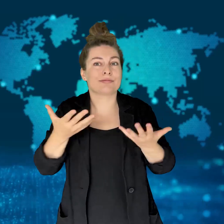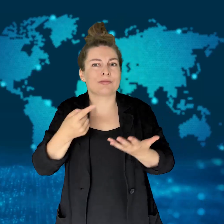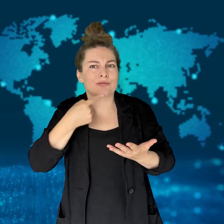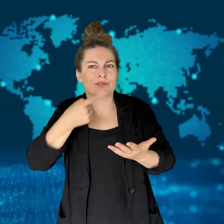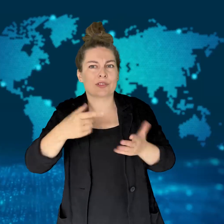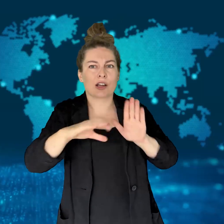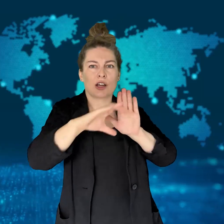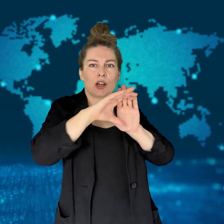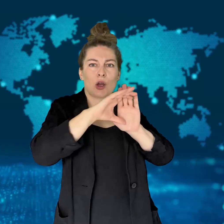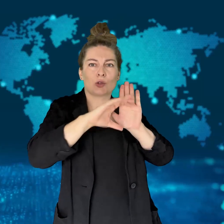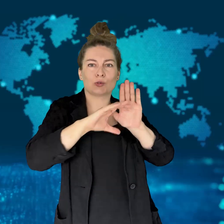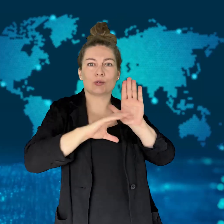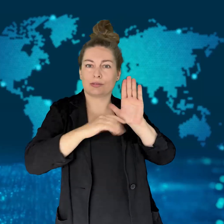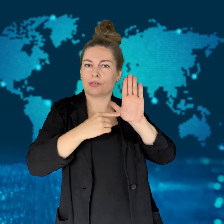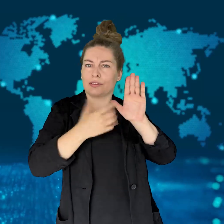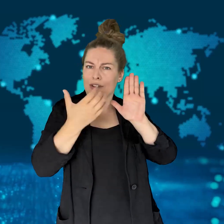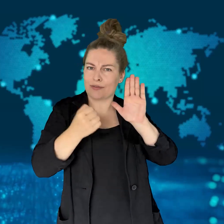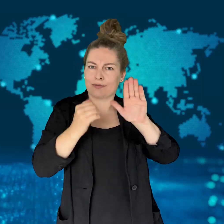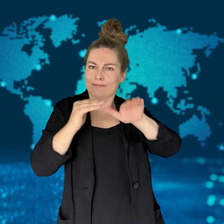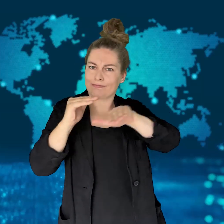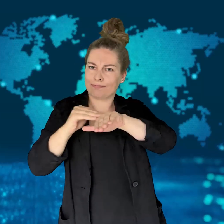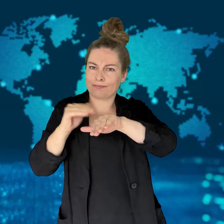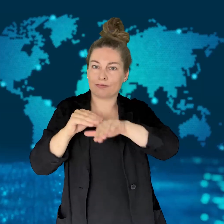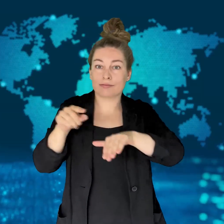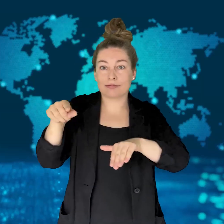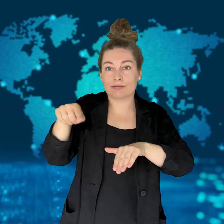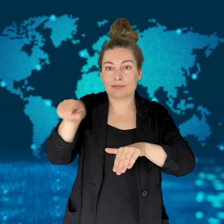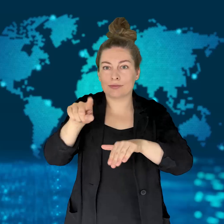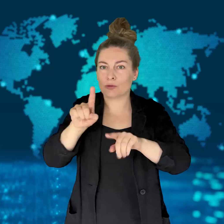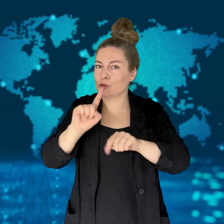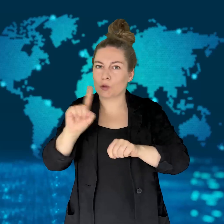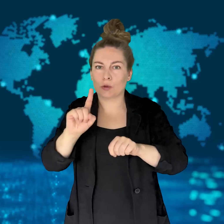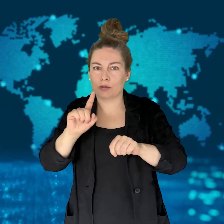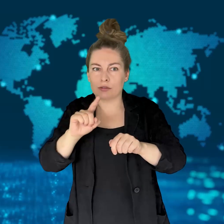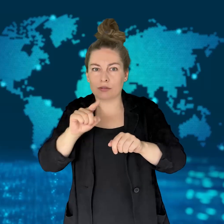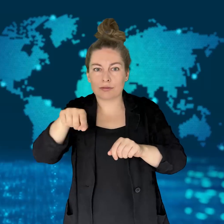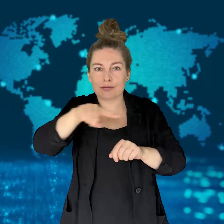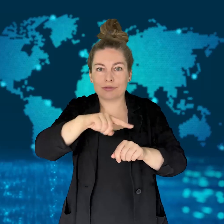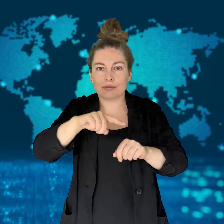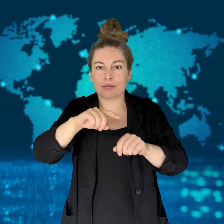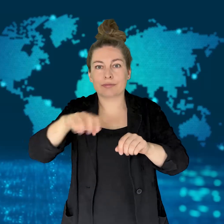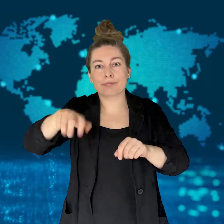on public property when those people have no home or